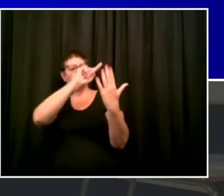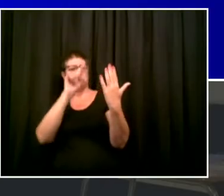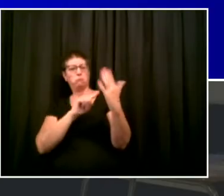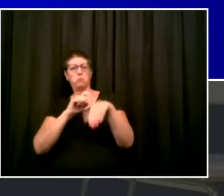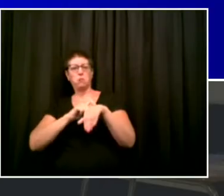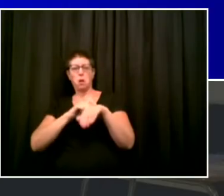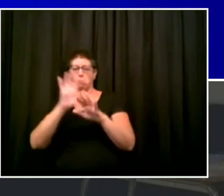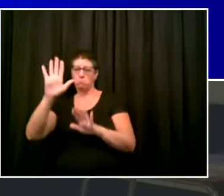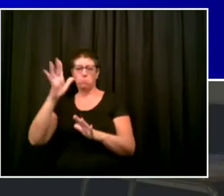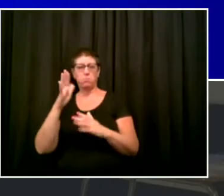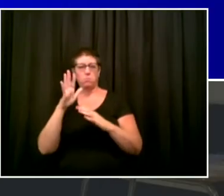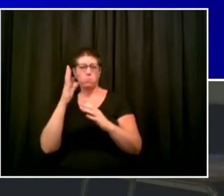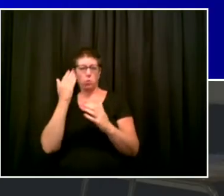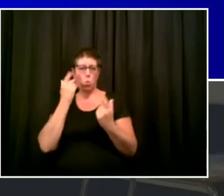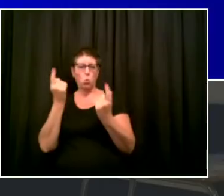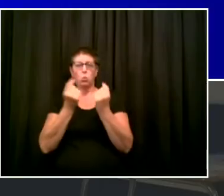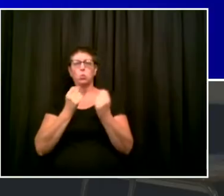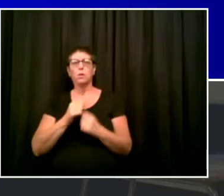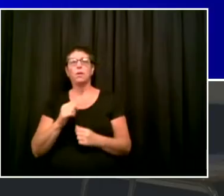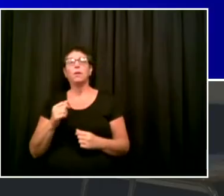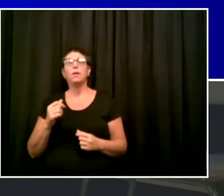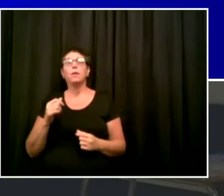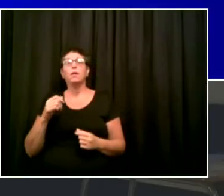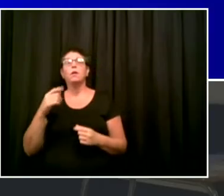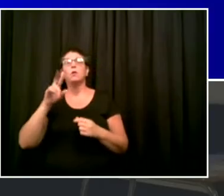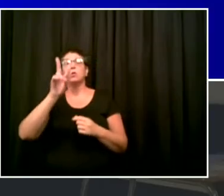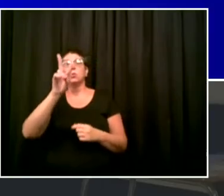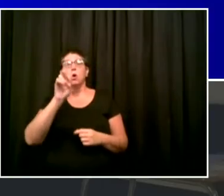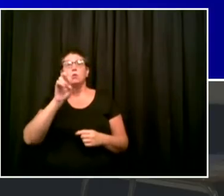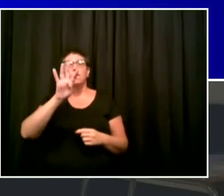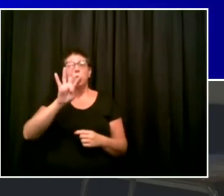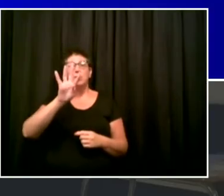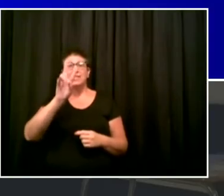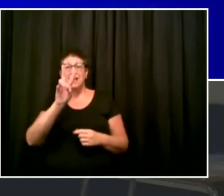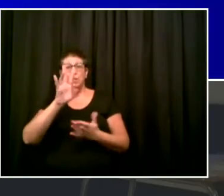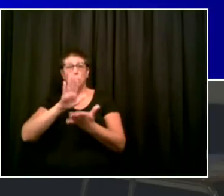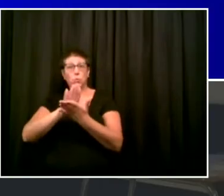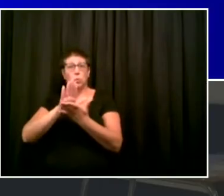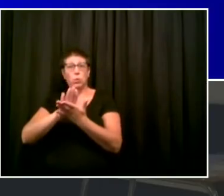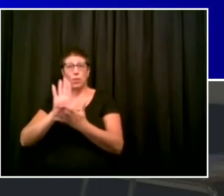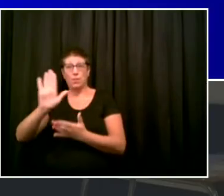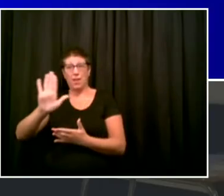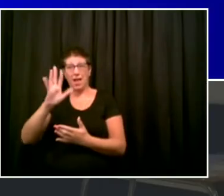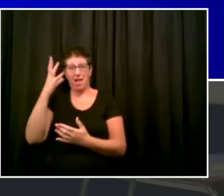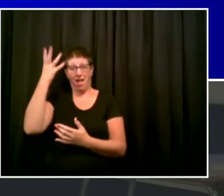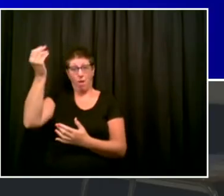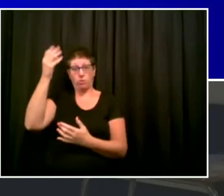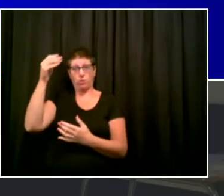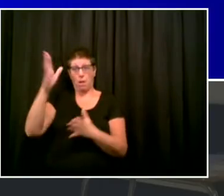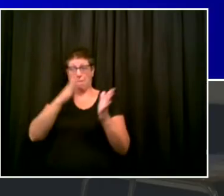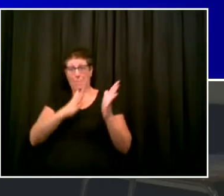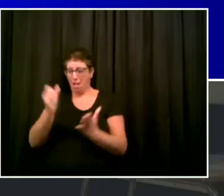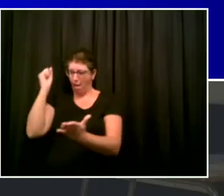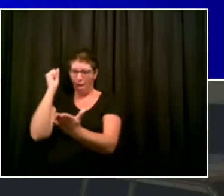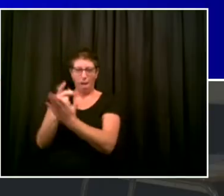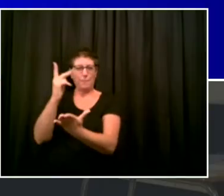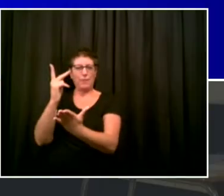CONTINUE TO PUT IN PLANS AT ANY POINT. SO, R FO247 SCHOOLS HAVE HAD